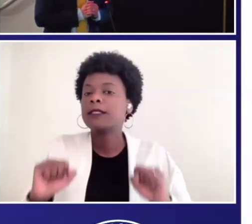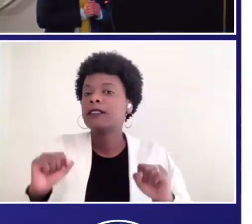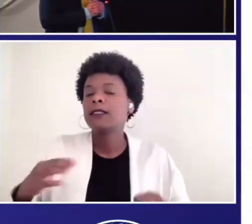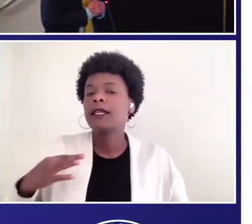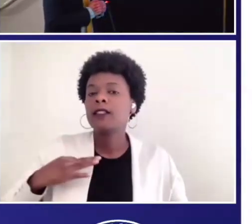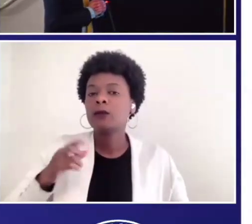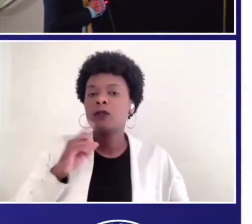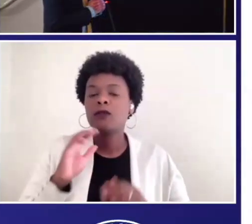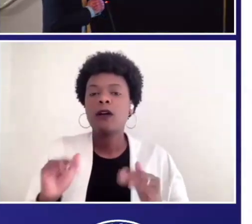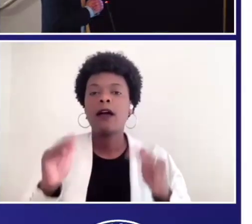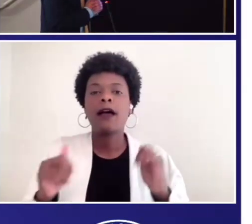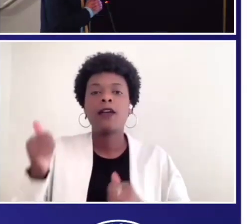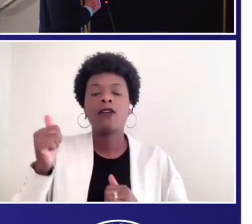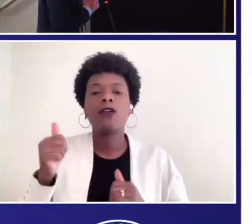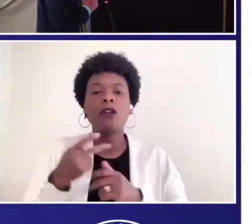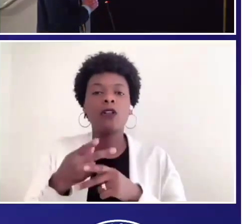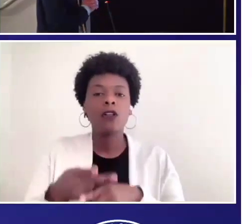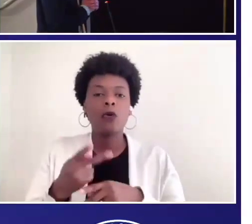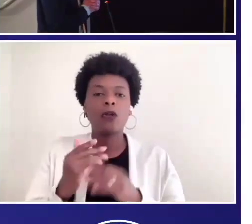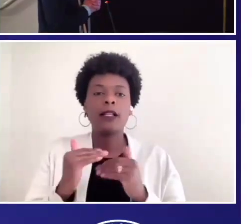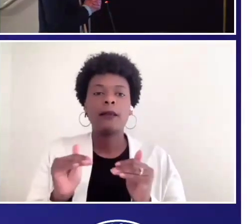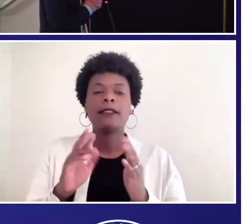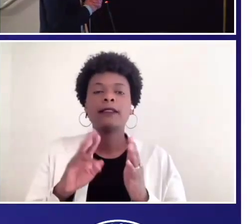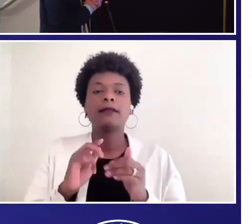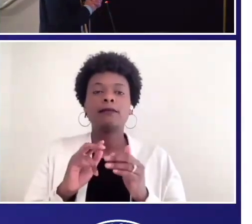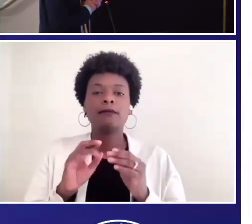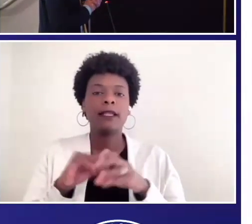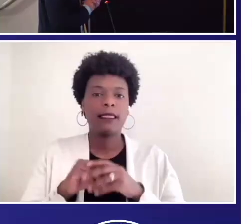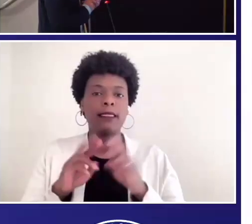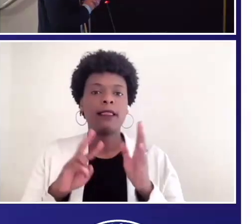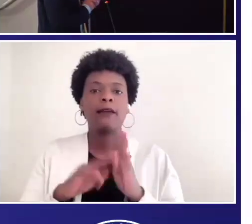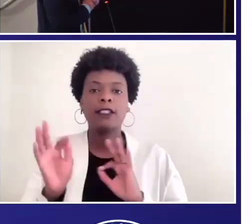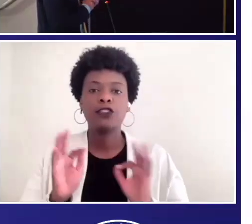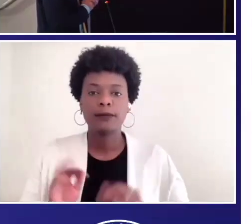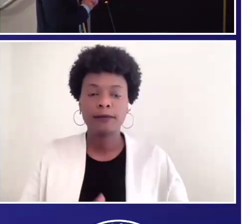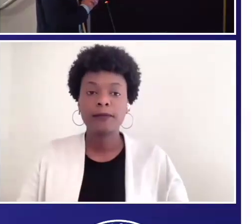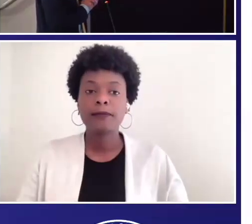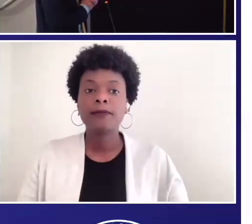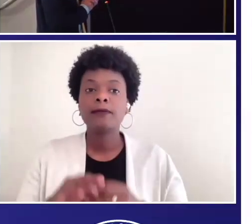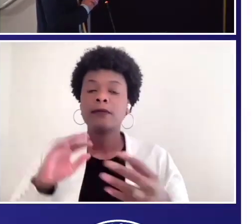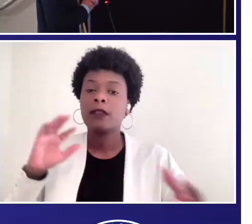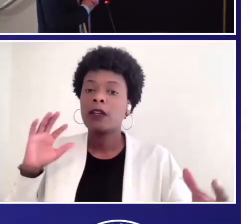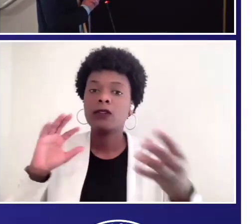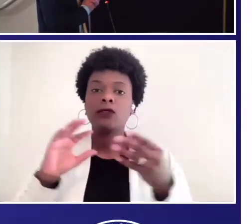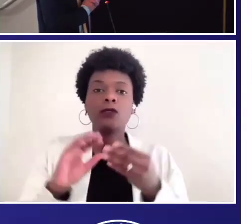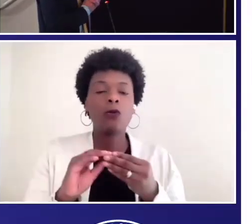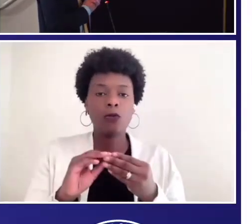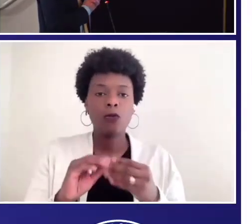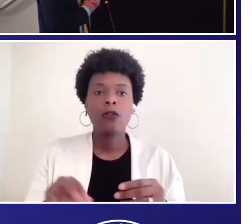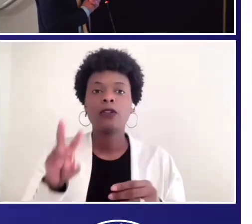limits under the Department's definition. Next slide, please. So in total, there are 2,000 -- there are more than